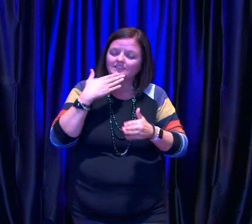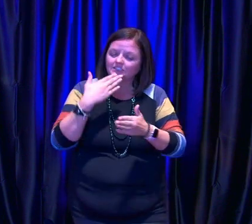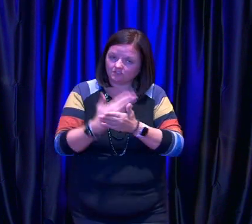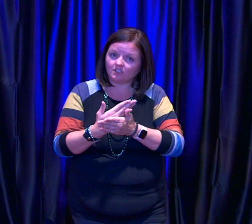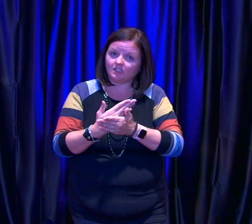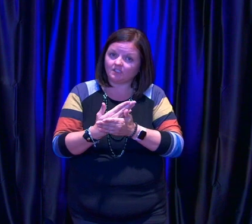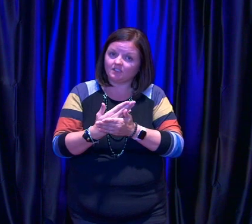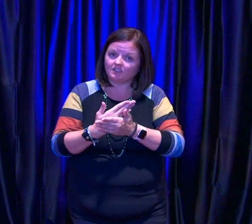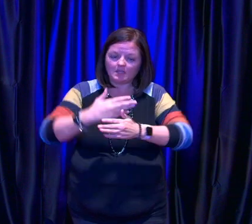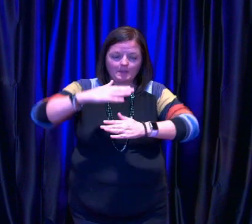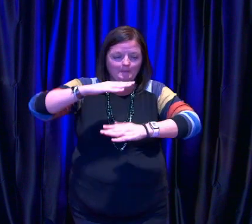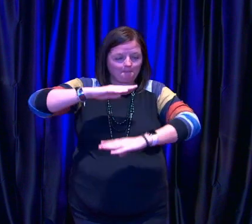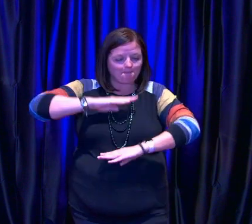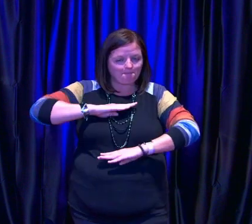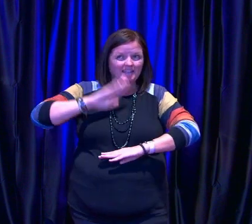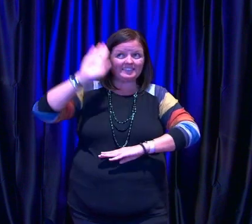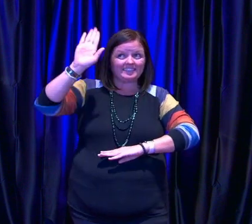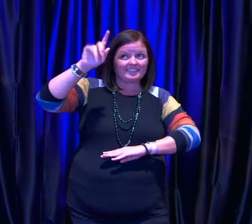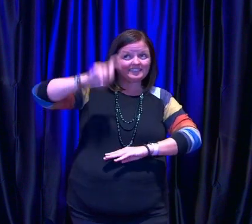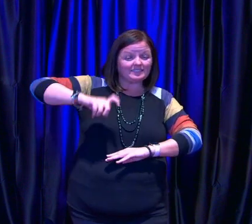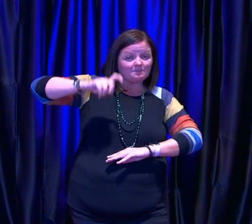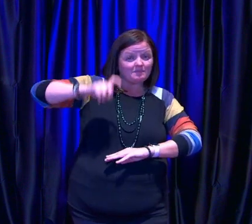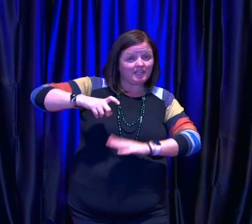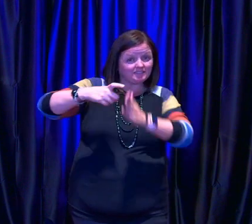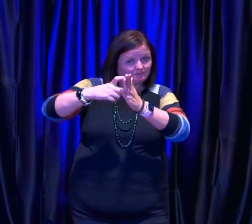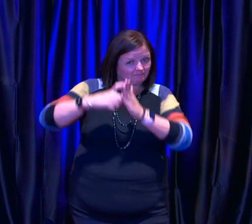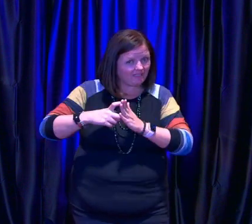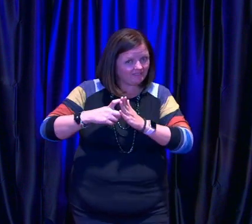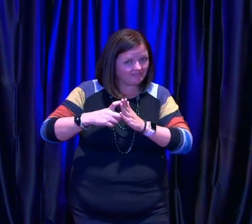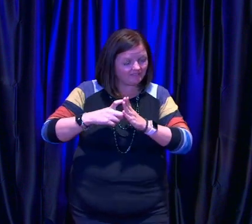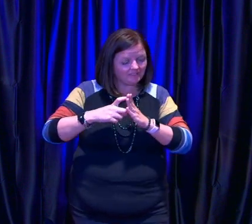meets all his demands and moves toward the goal